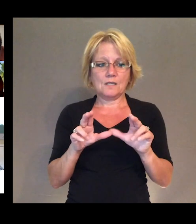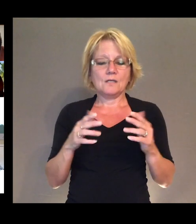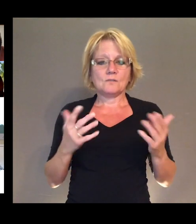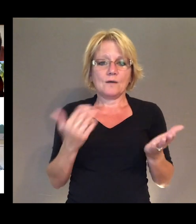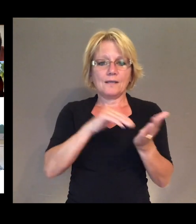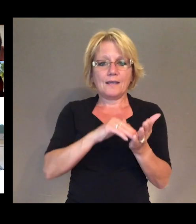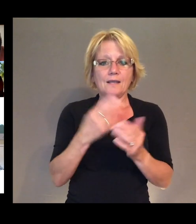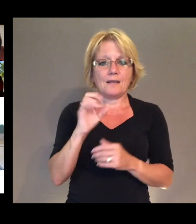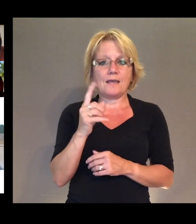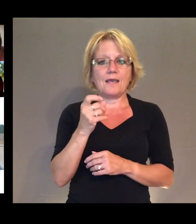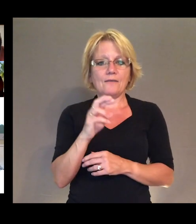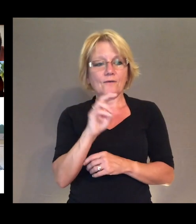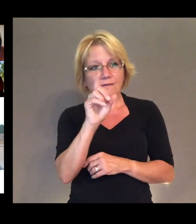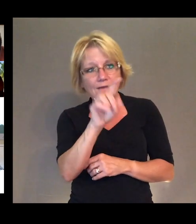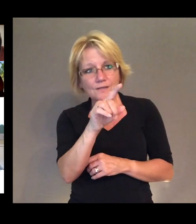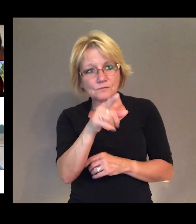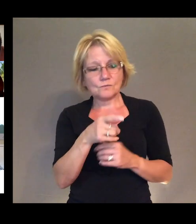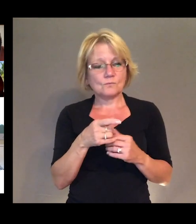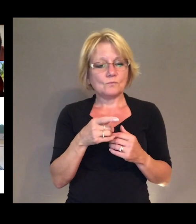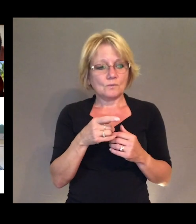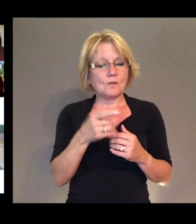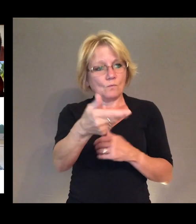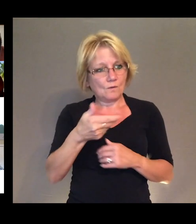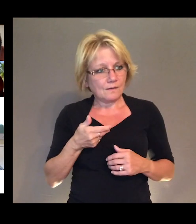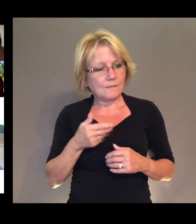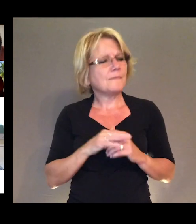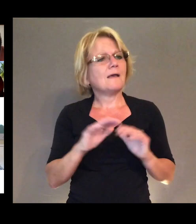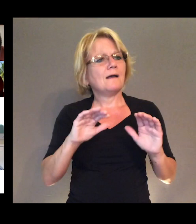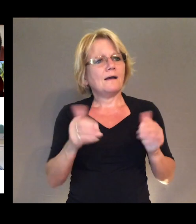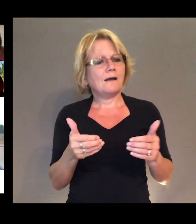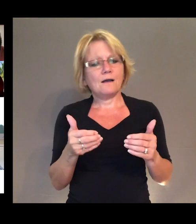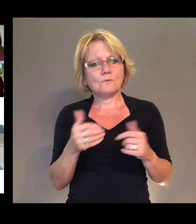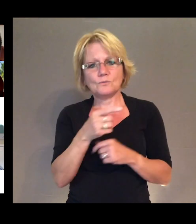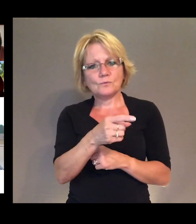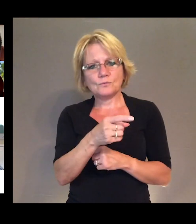I have a question here for you and welcome and how does... how do you enhance your curriculum,